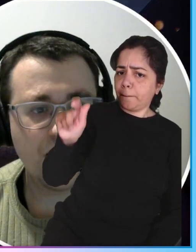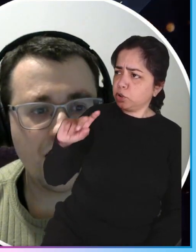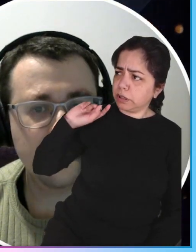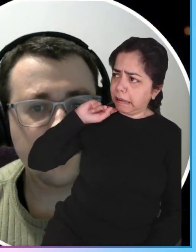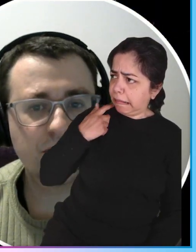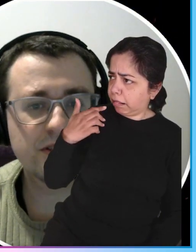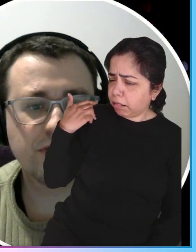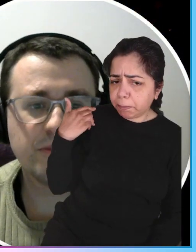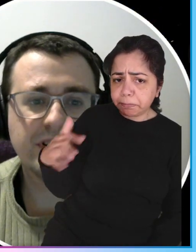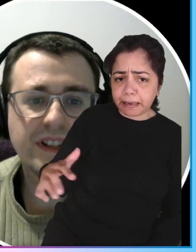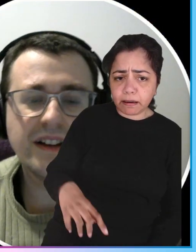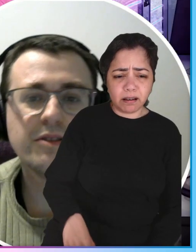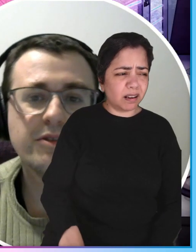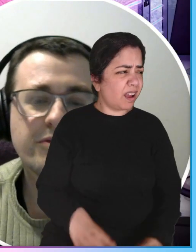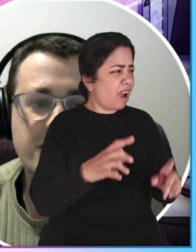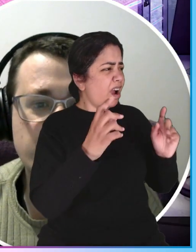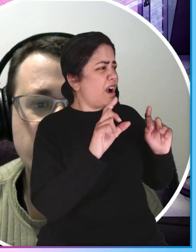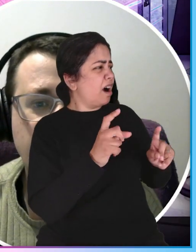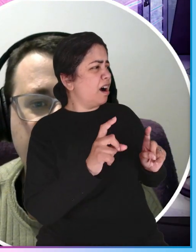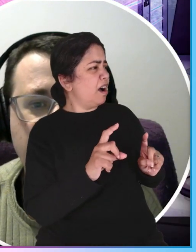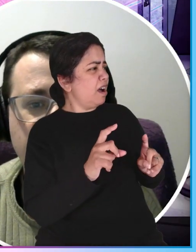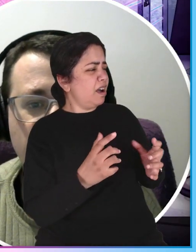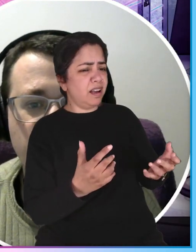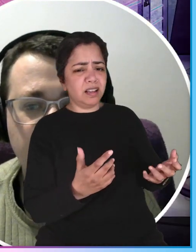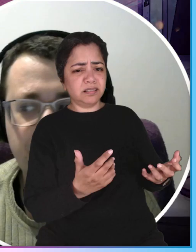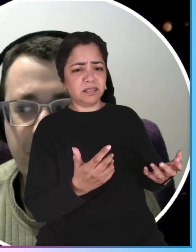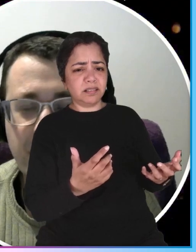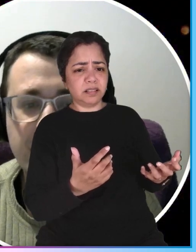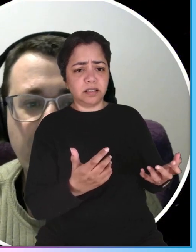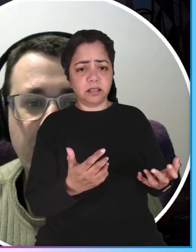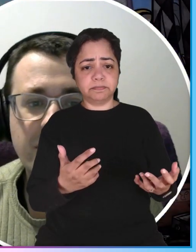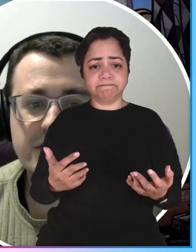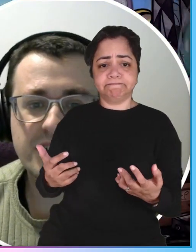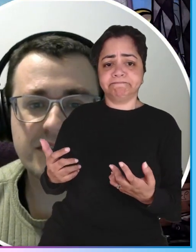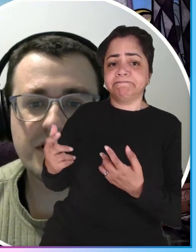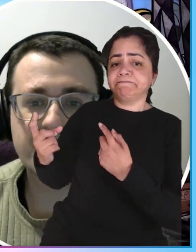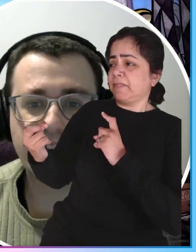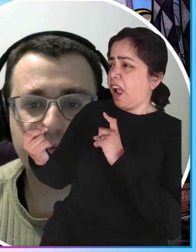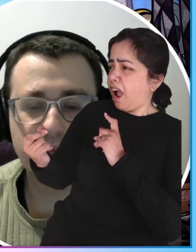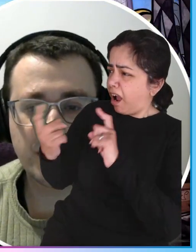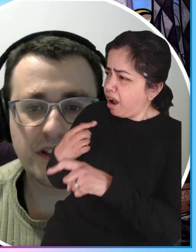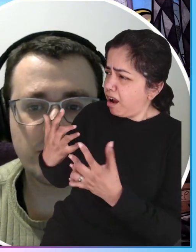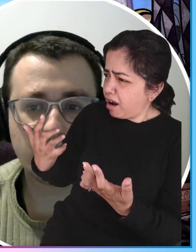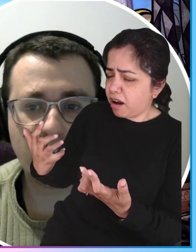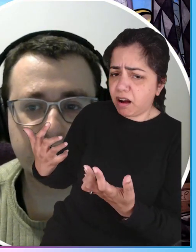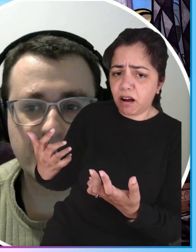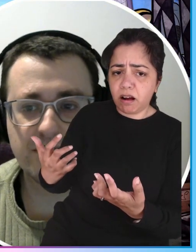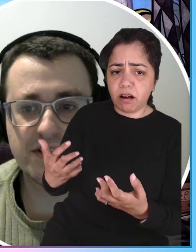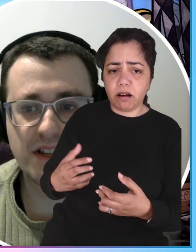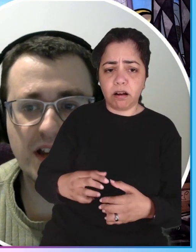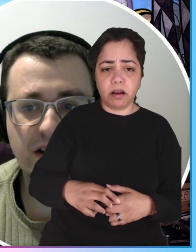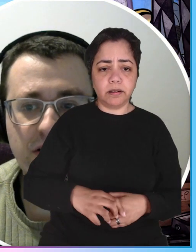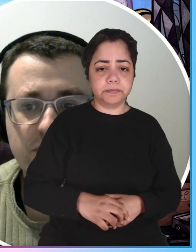I am Fabrice from COWCAT, a french solo game developer. For six years I have been making Brok the InvestiGator